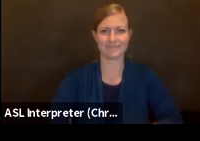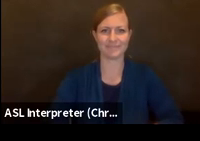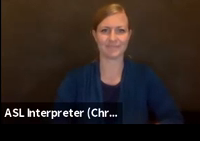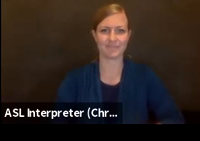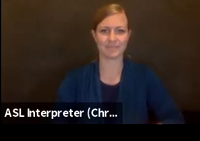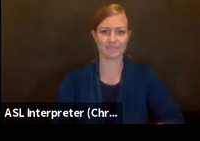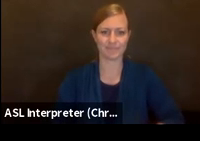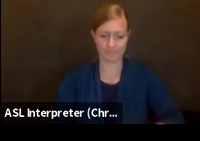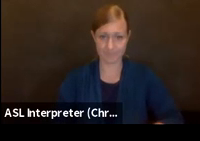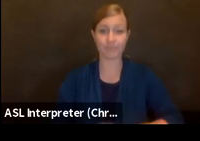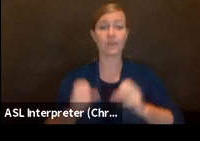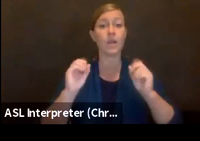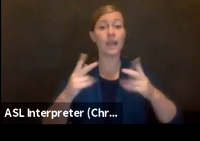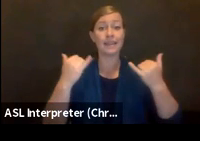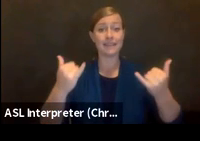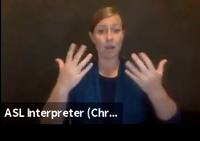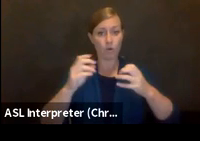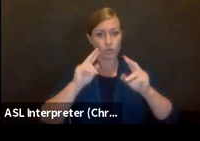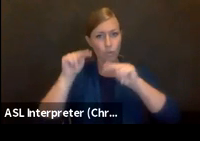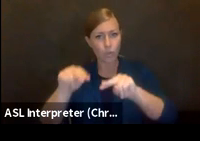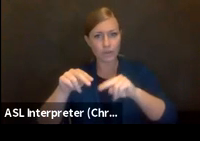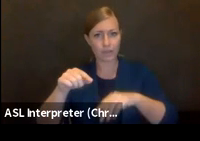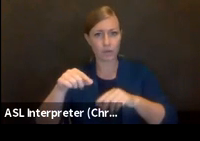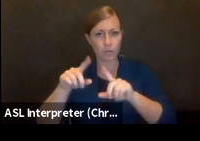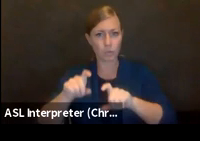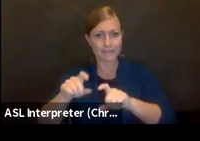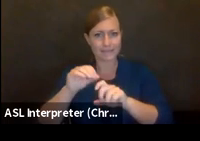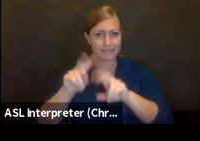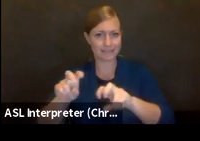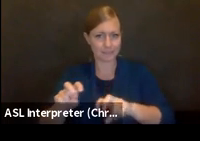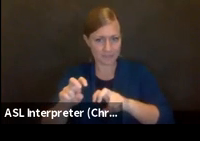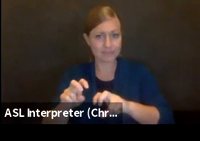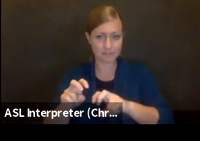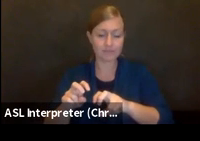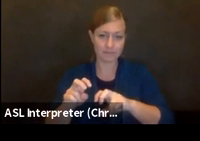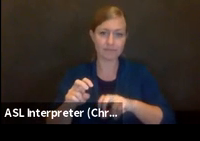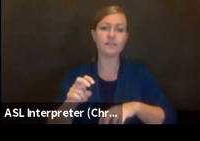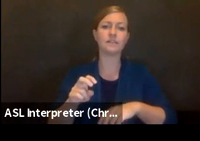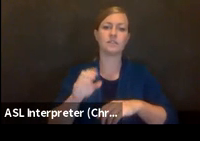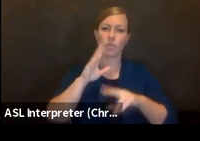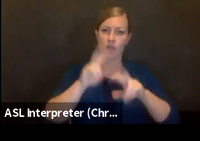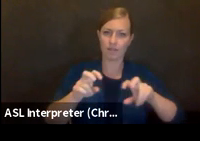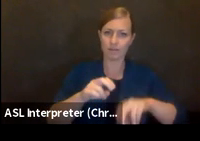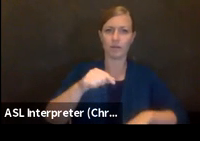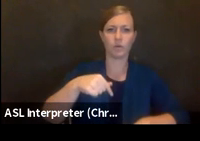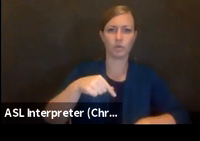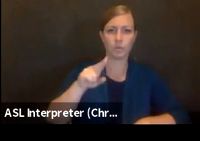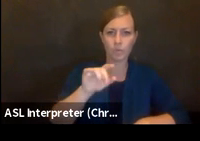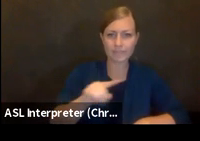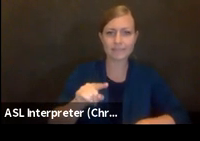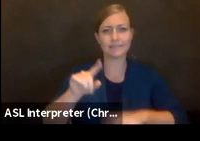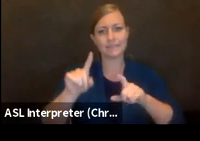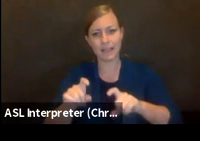ESD 189 - Amy Colburn: Alright, so let's take into quizzes and assessments. So we'll look at tests and quizzes and think a little bit about using formative assessment so